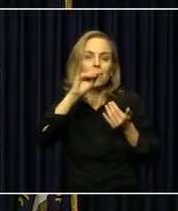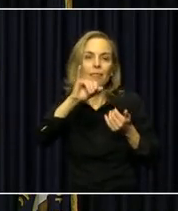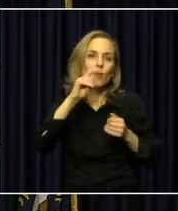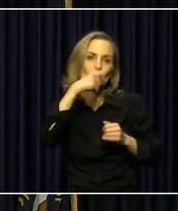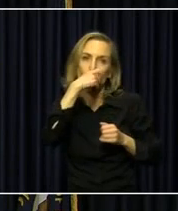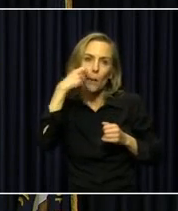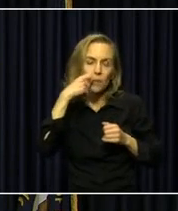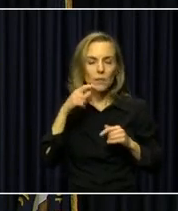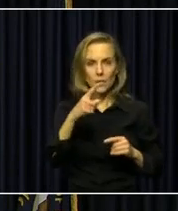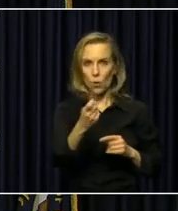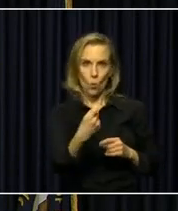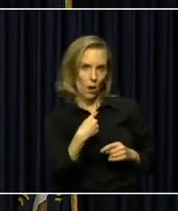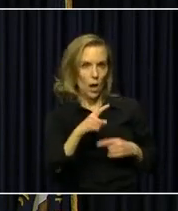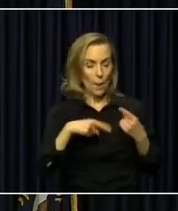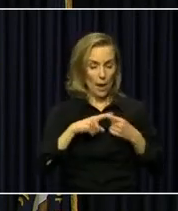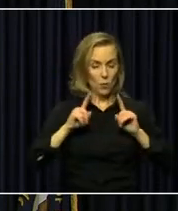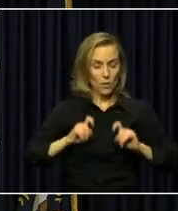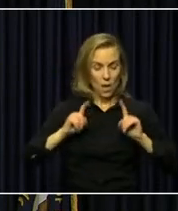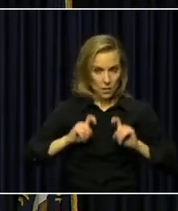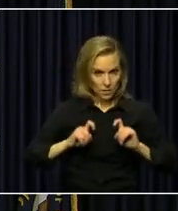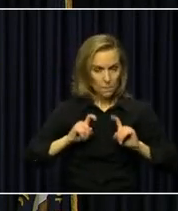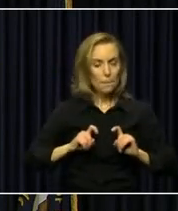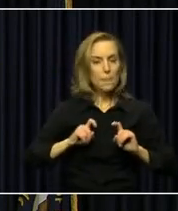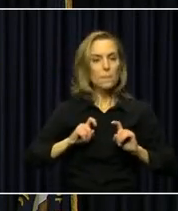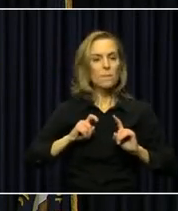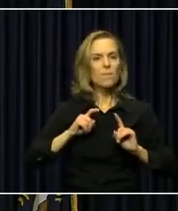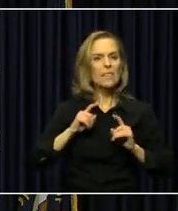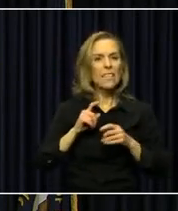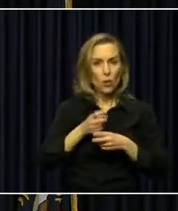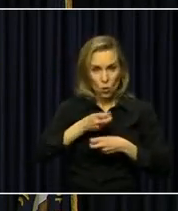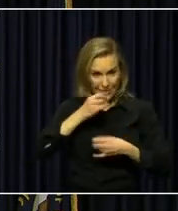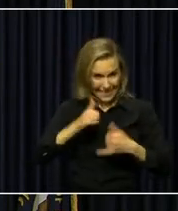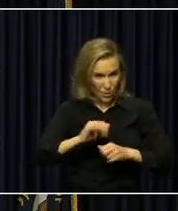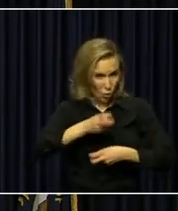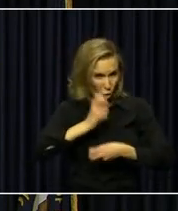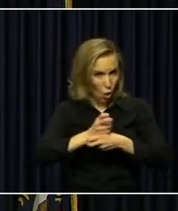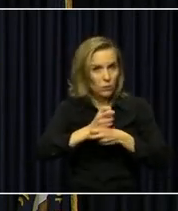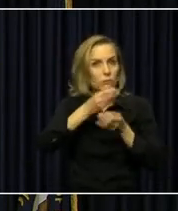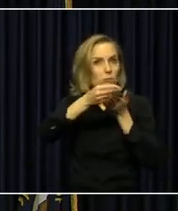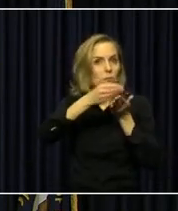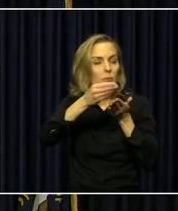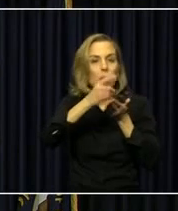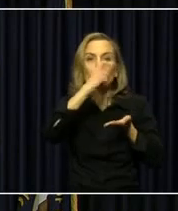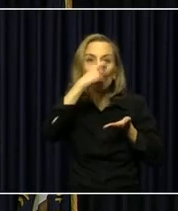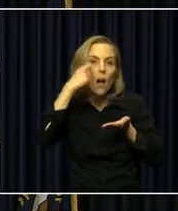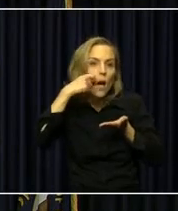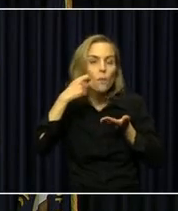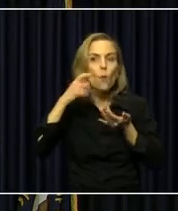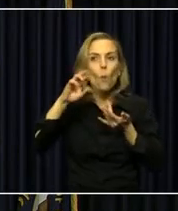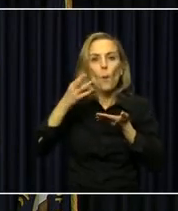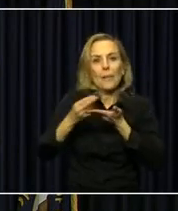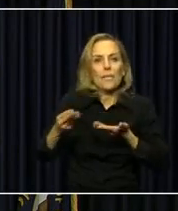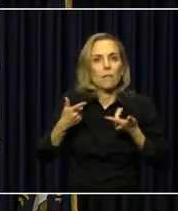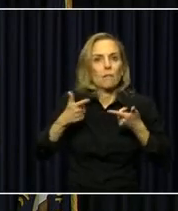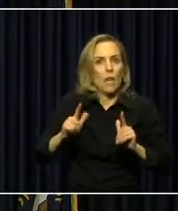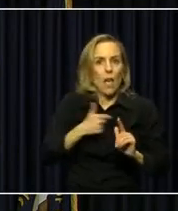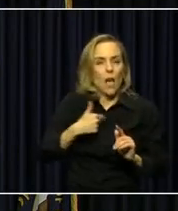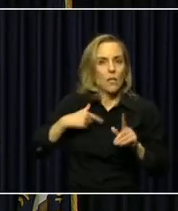BUT THE CARTRIDGES FOR ABBOTT'S RAPID I.D. TEST, WE HAVEN'T BEEN ABLE TO GET ANY MORE.